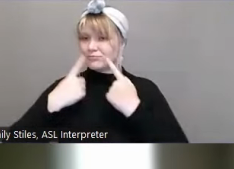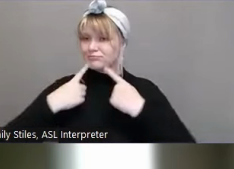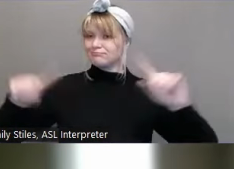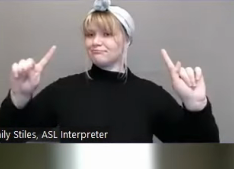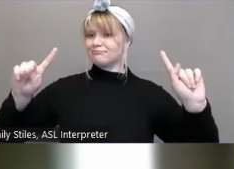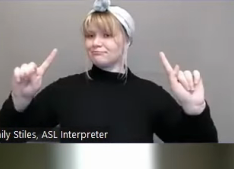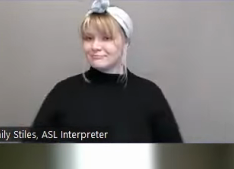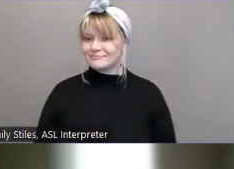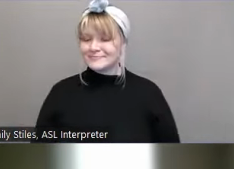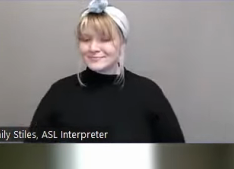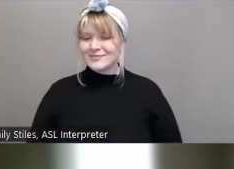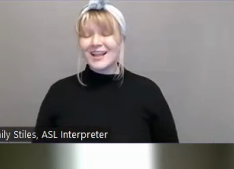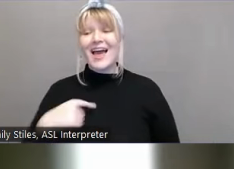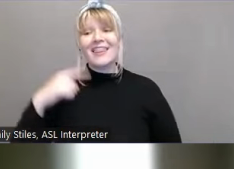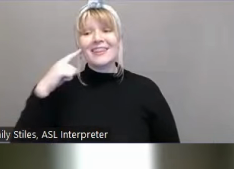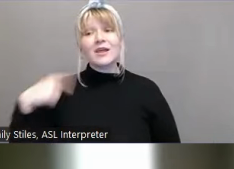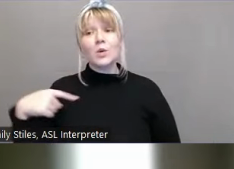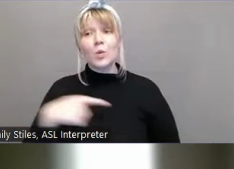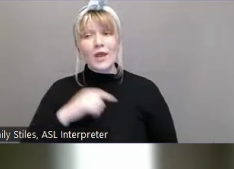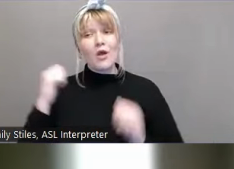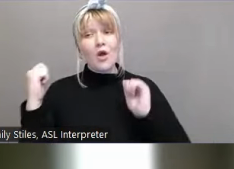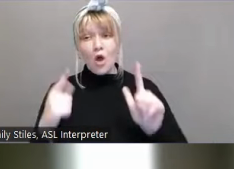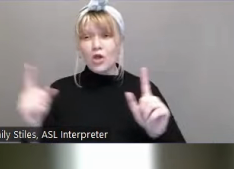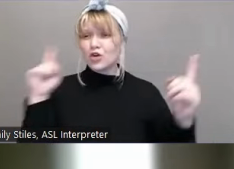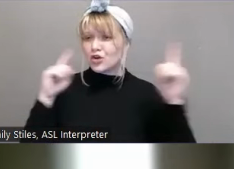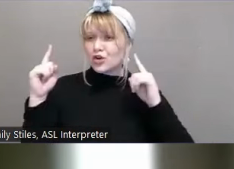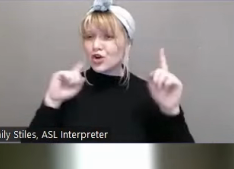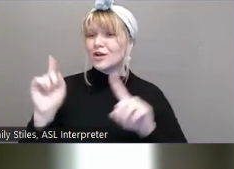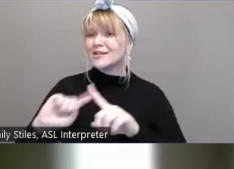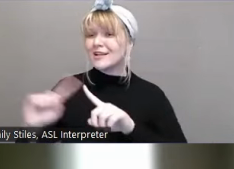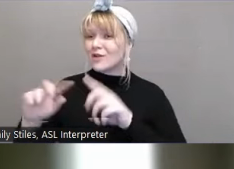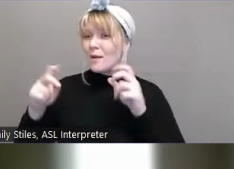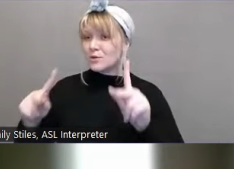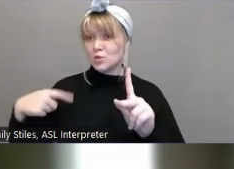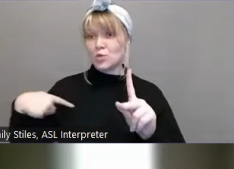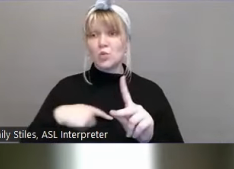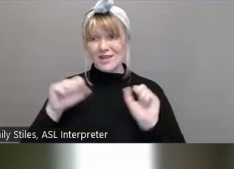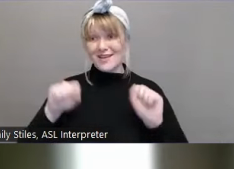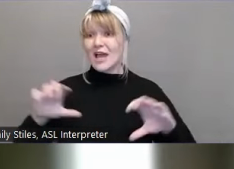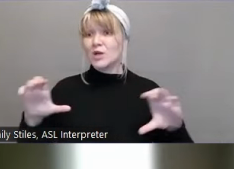I think we all heard opportunities that we can probably act on in the coming weeks.